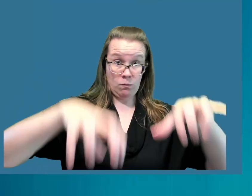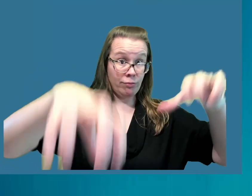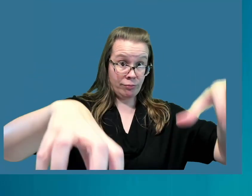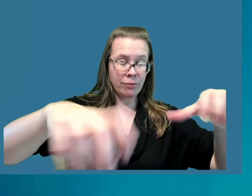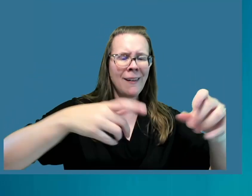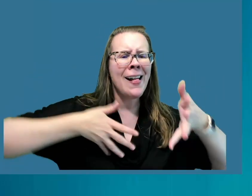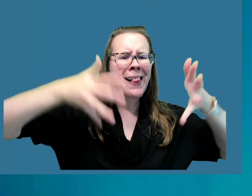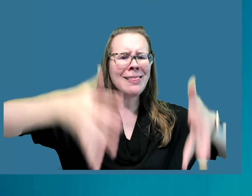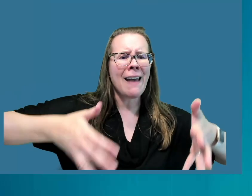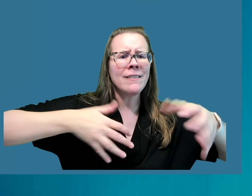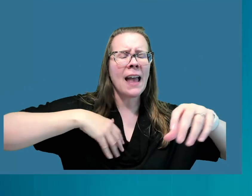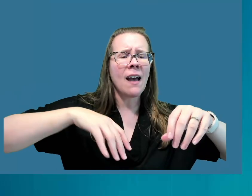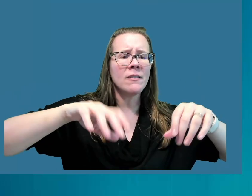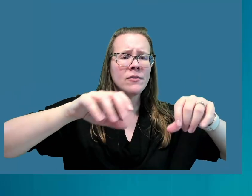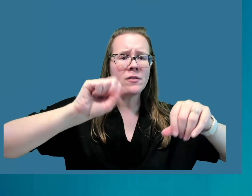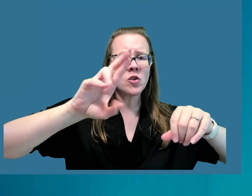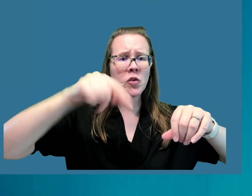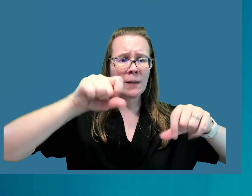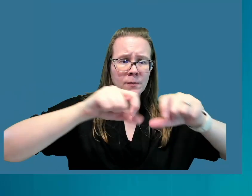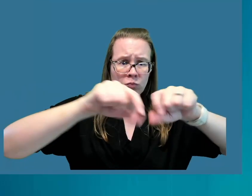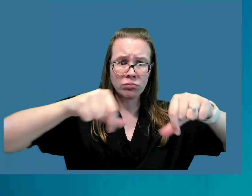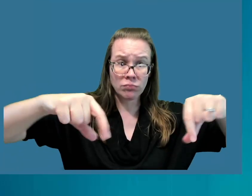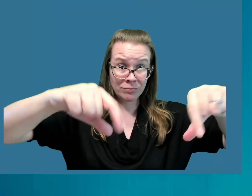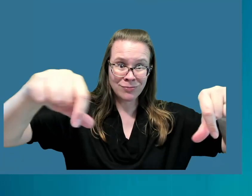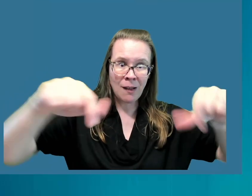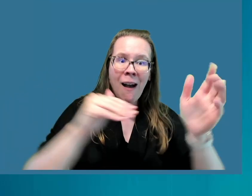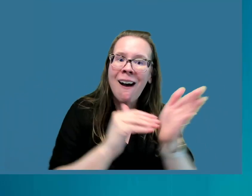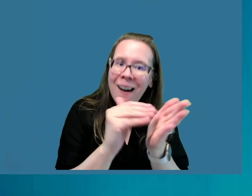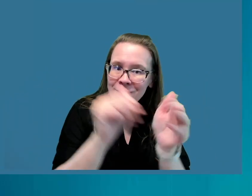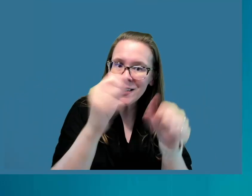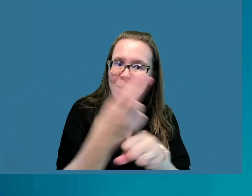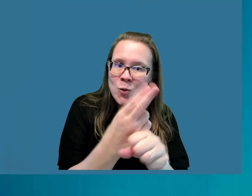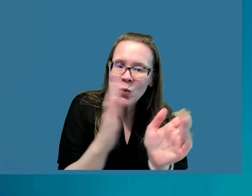I also, um, always have, like, a lot of really tiny cookie cutters. Like 1 inch or 1 and 1/2